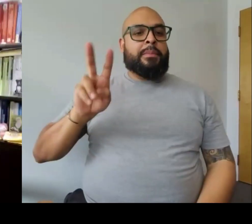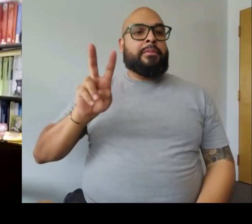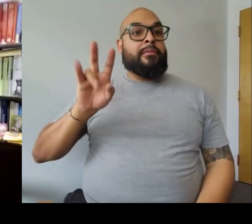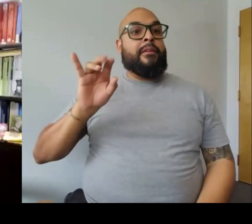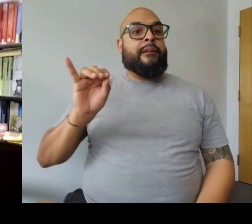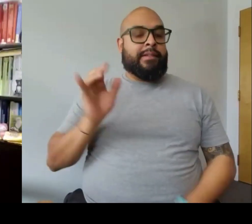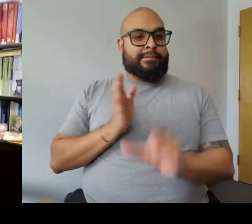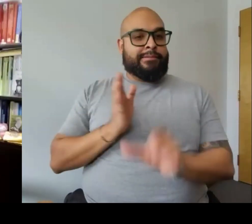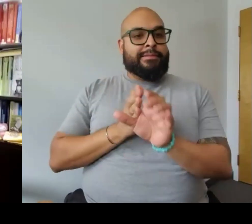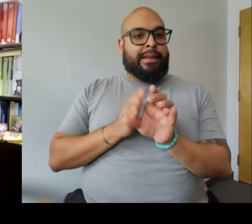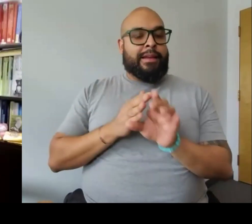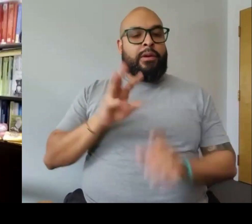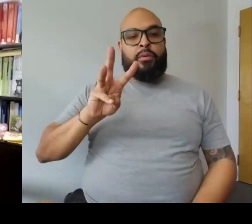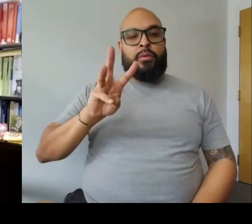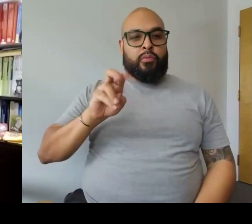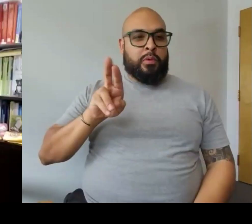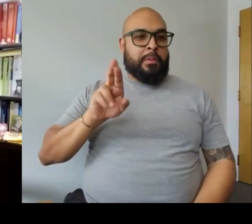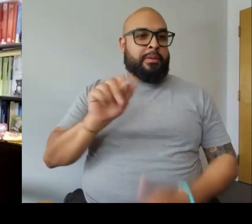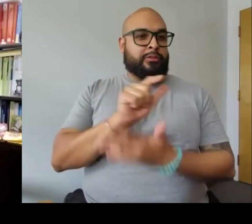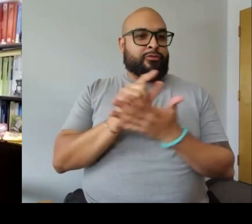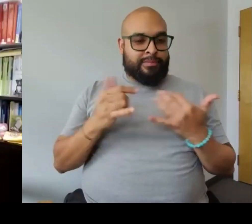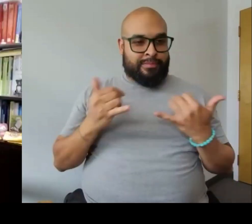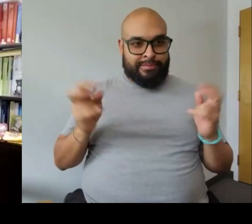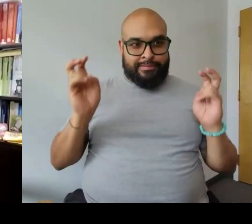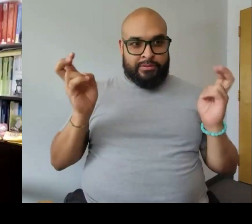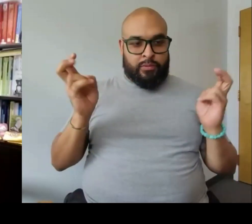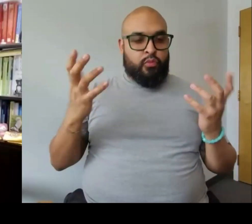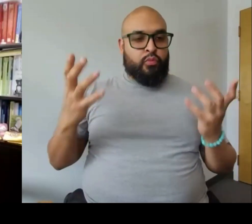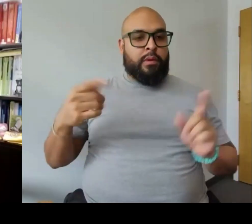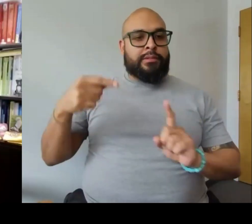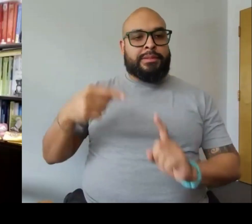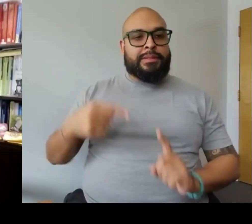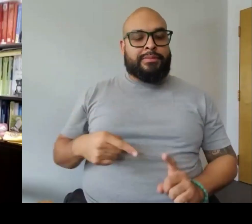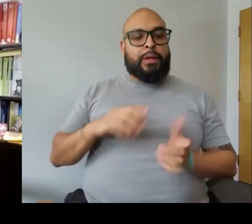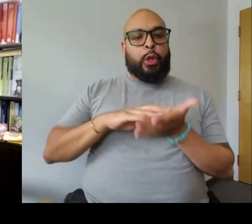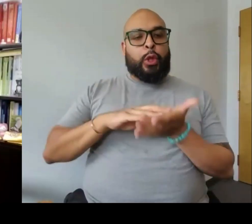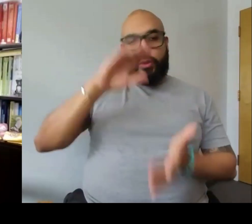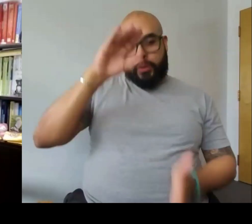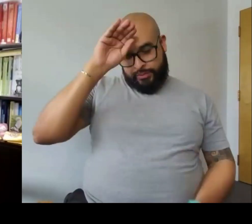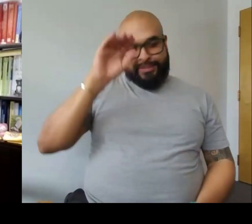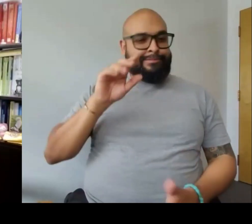Today our topic is about specific learning disabilities and it is a panel discussion.